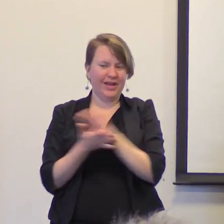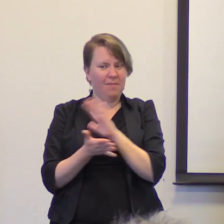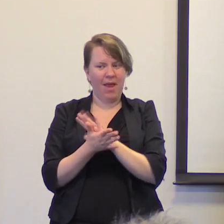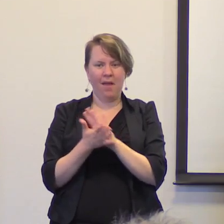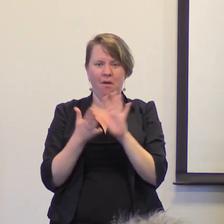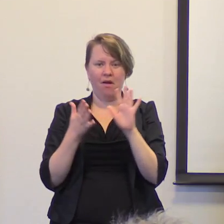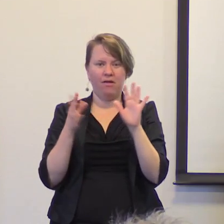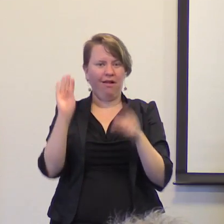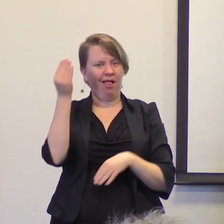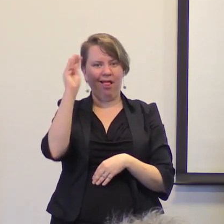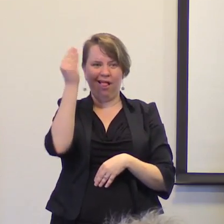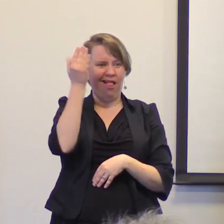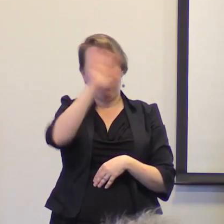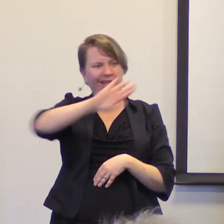What would you have done with that? You probably would've thrown it away anyway.